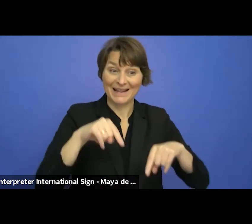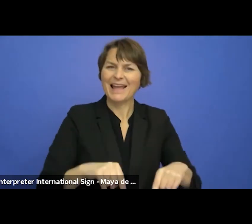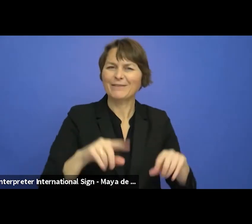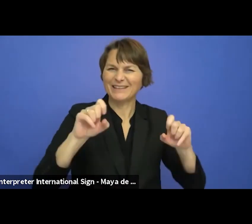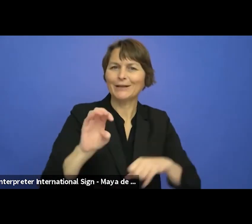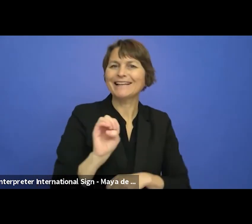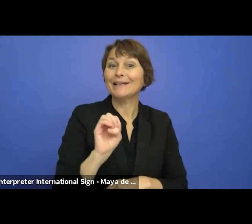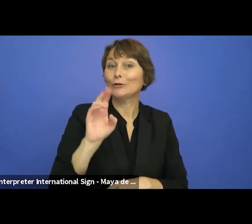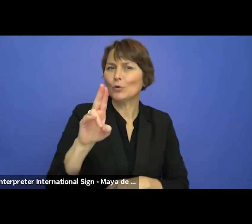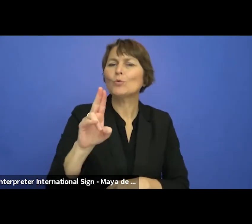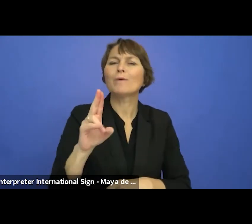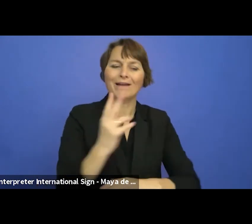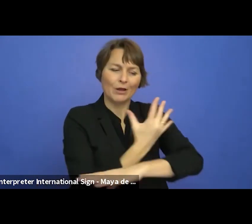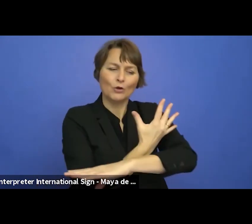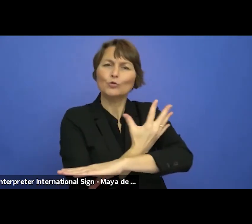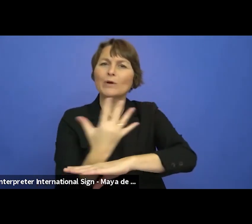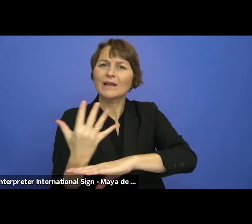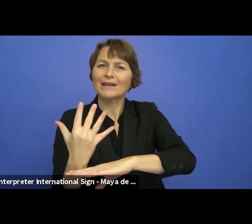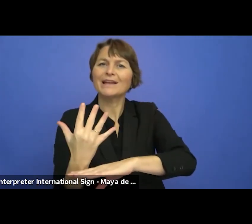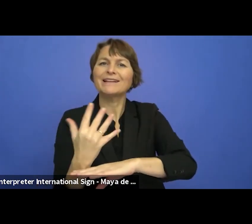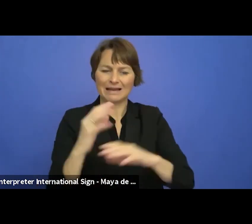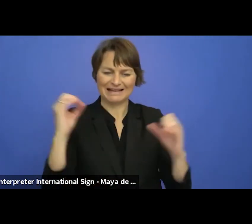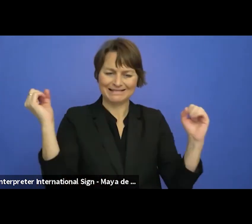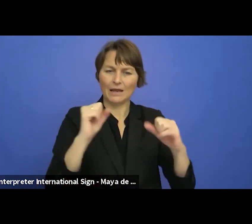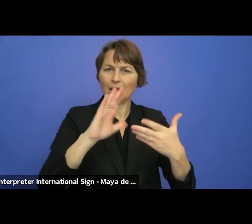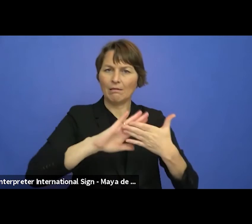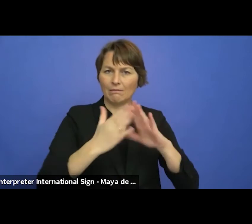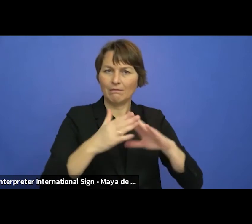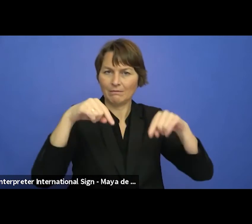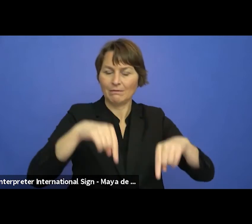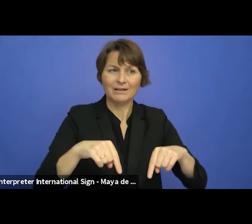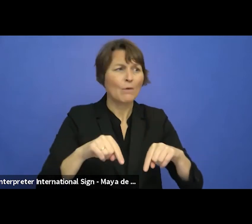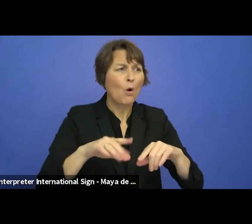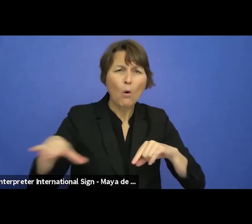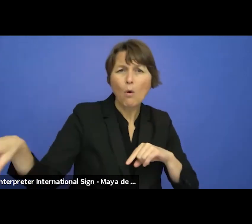goal, we need to engage all citizens at all levels. They should be empowered and